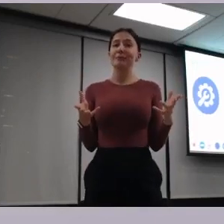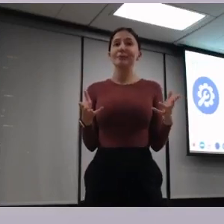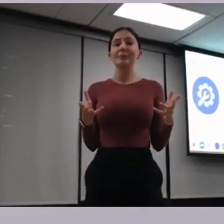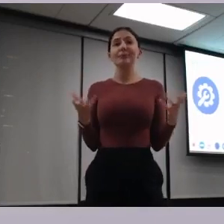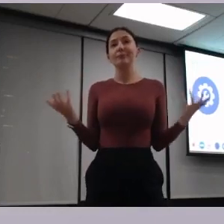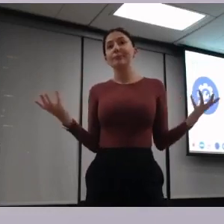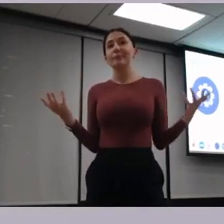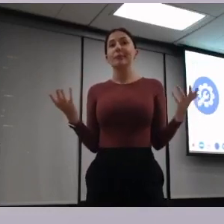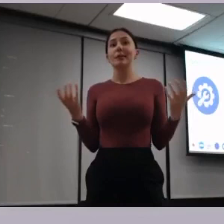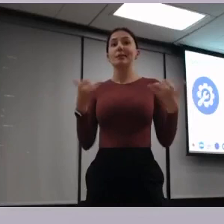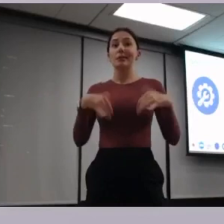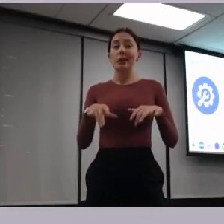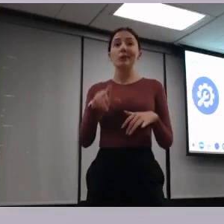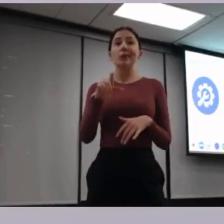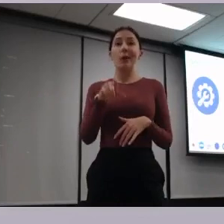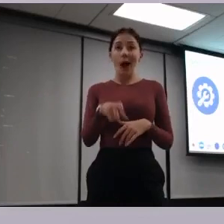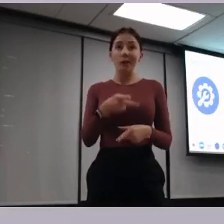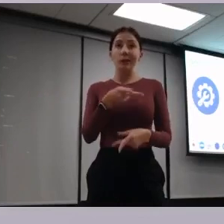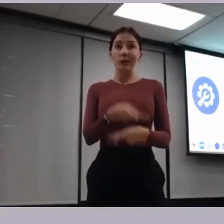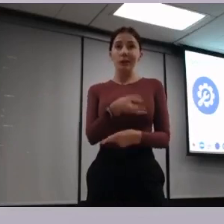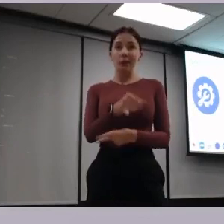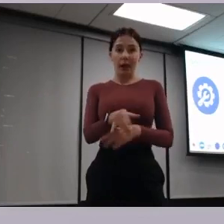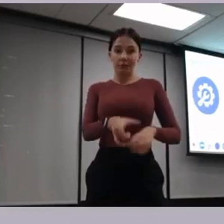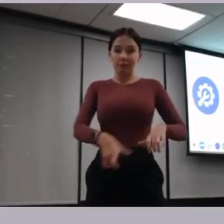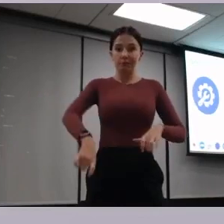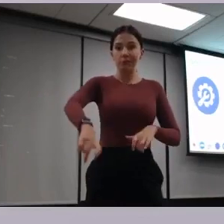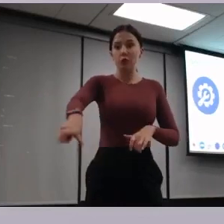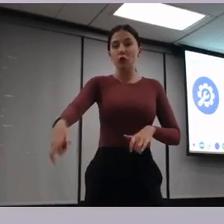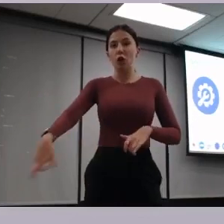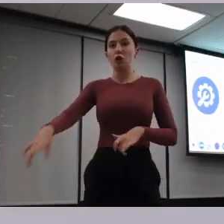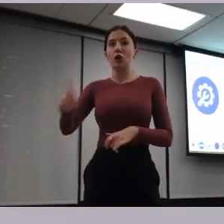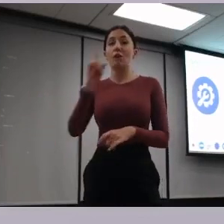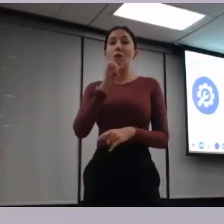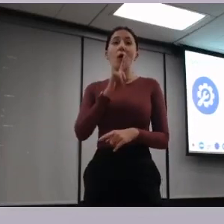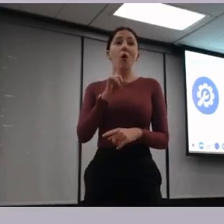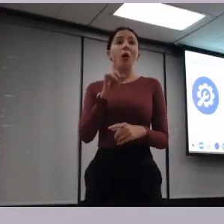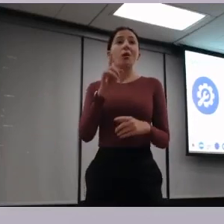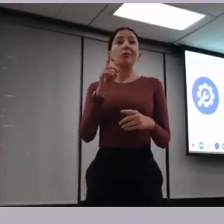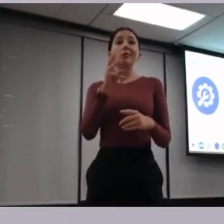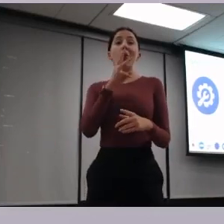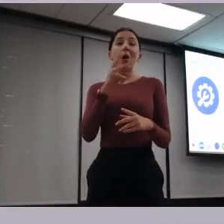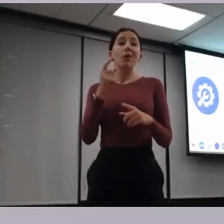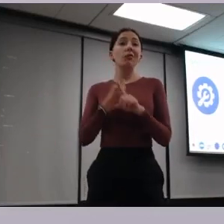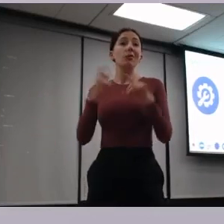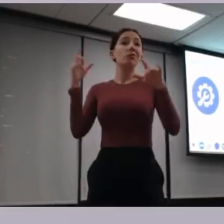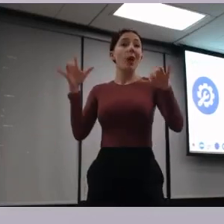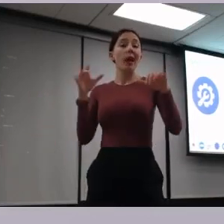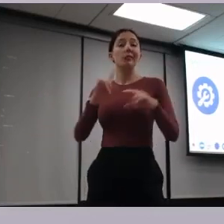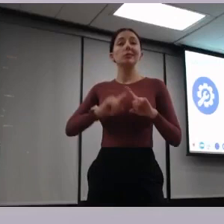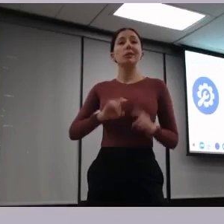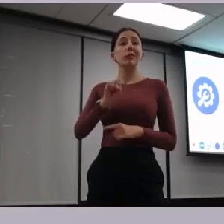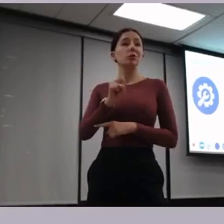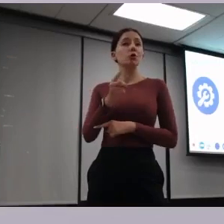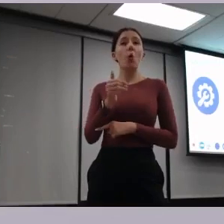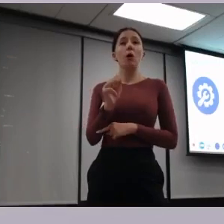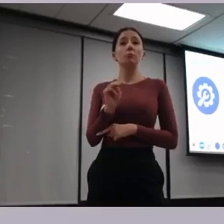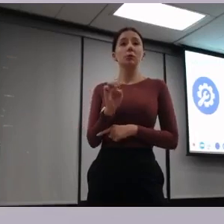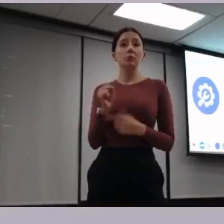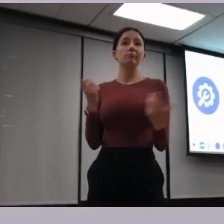So it's like a jigsaw puzzle under there to catch all the water that could come in and the limited sunlight.